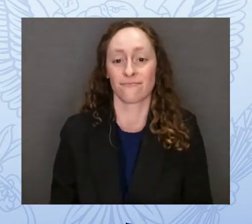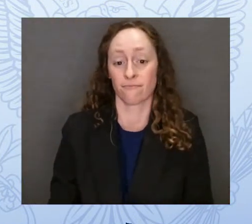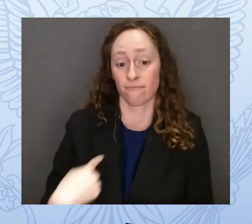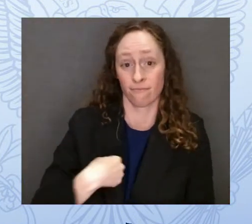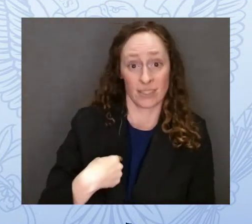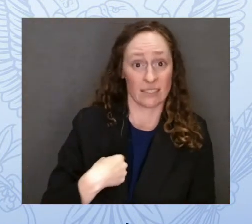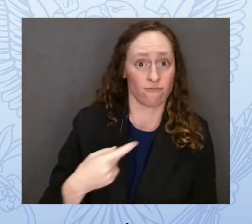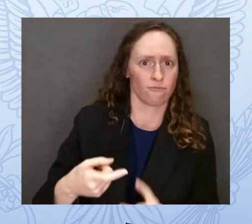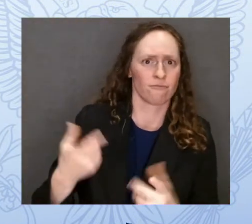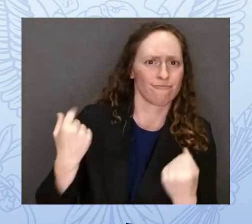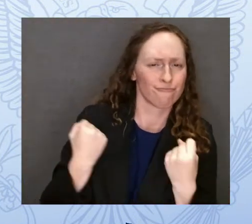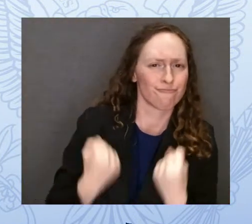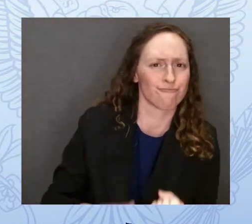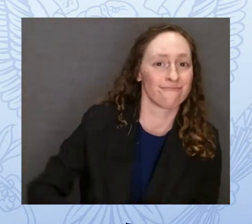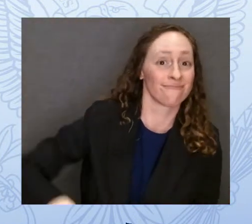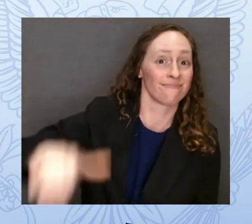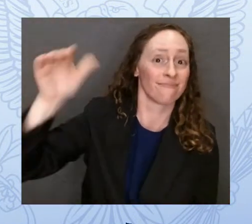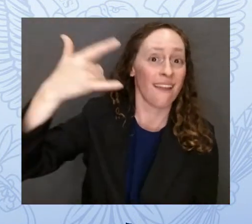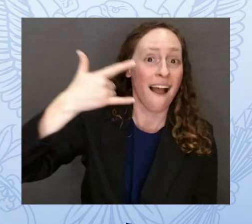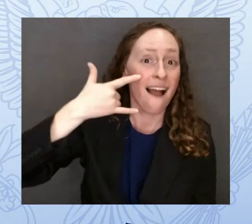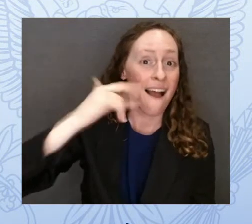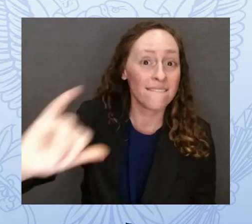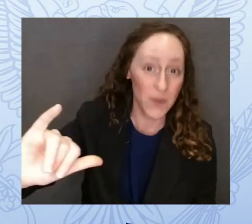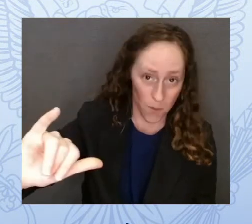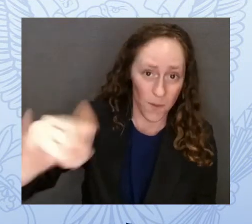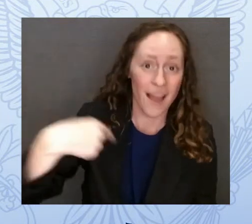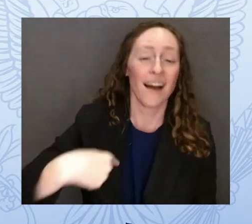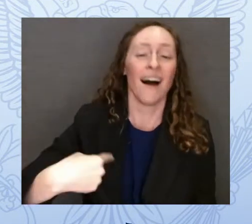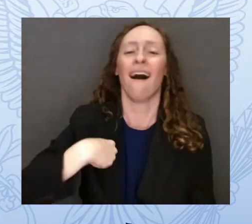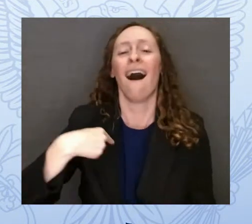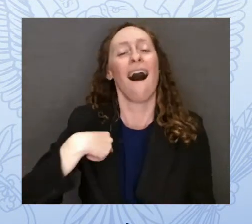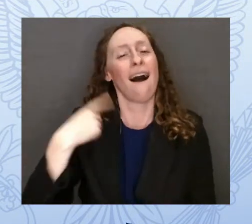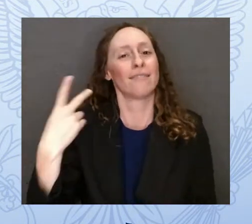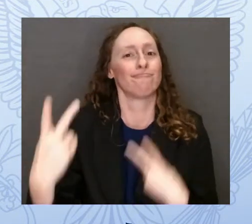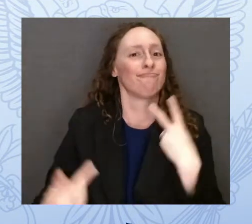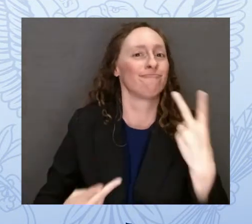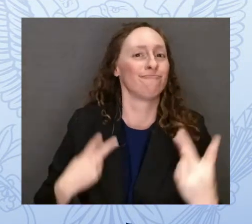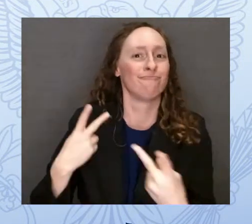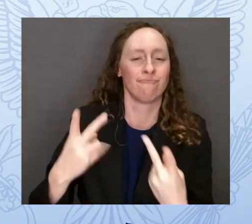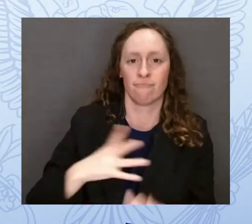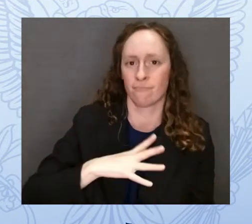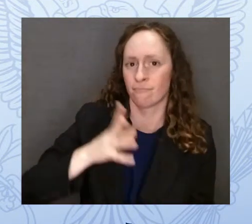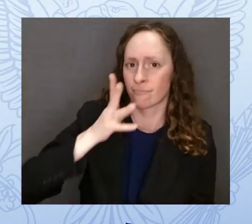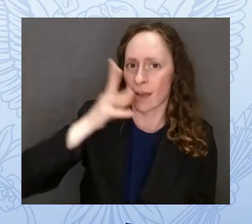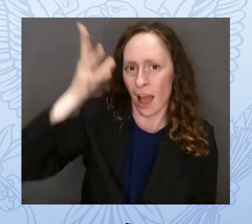but my parents were very, very instrumental in my food escape